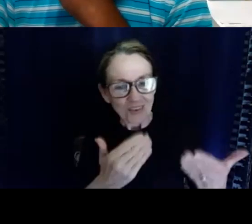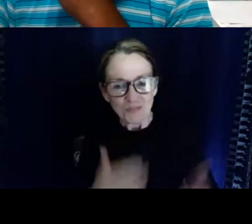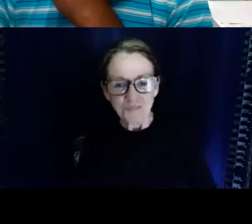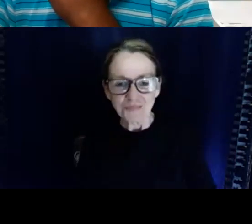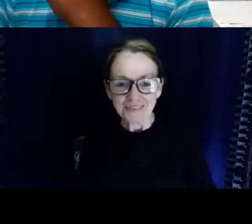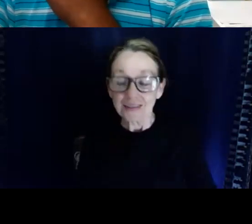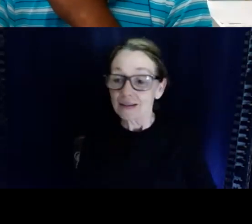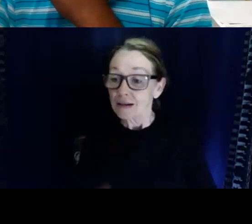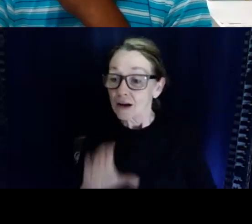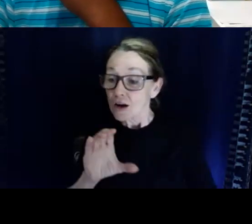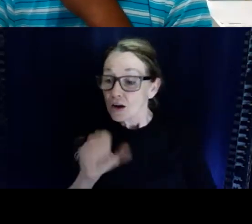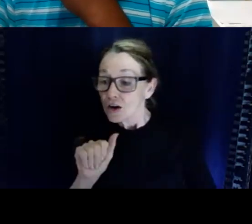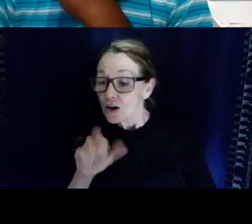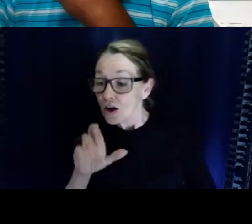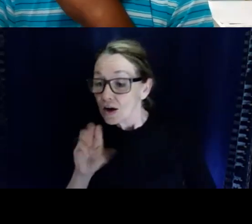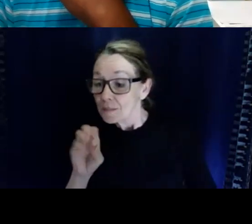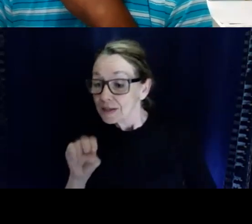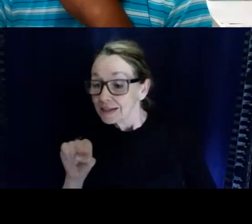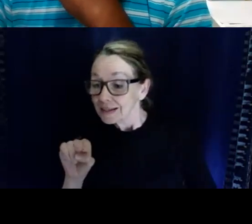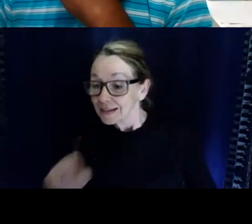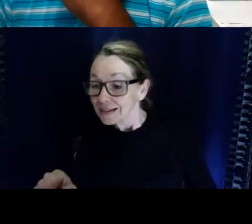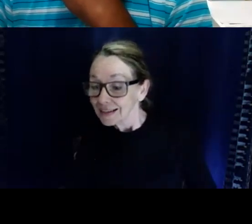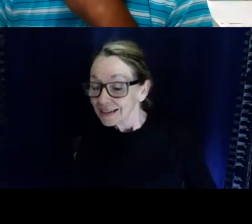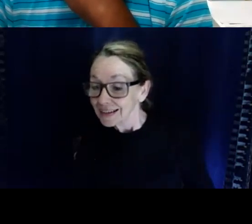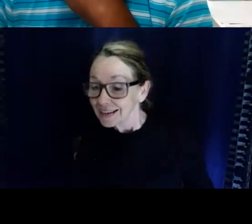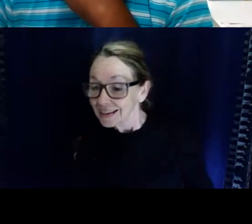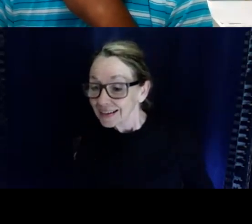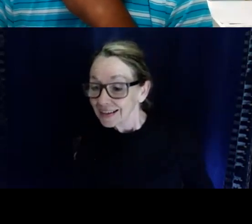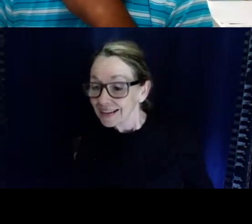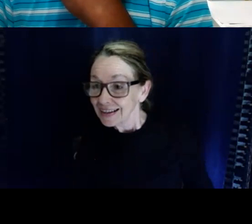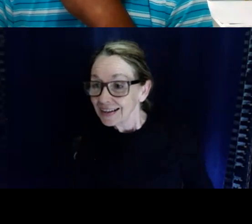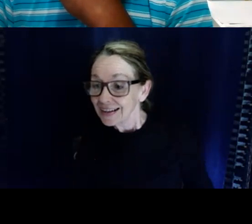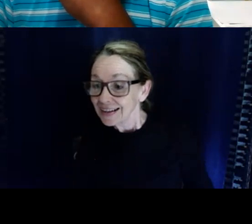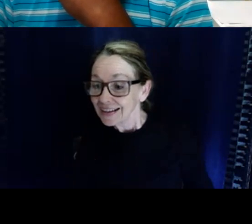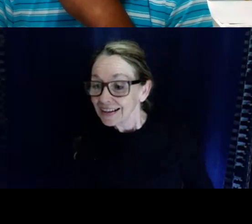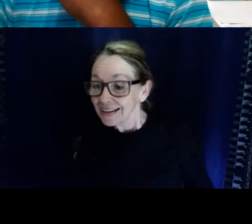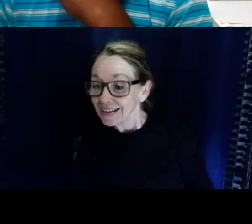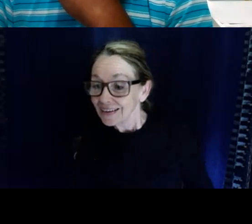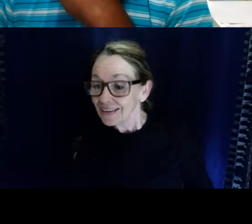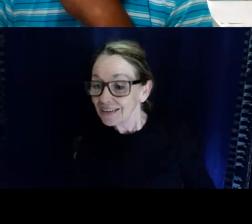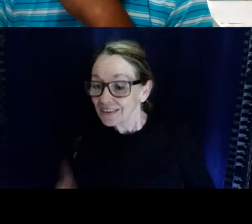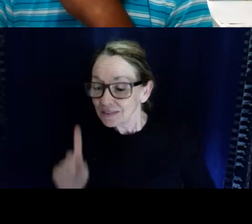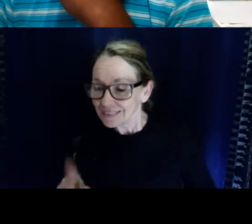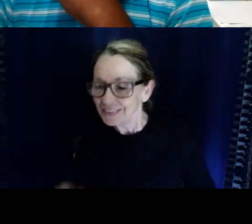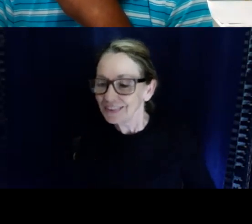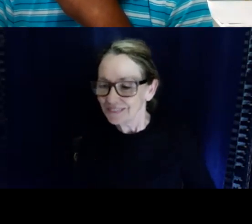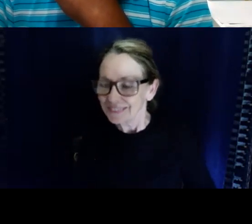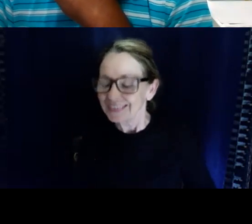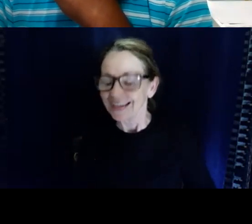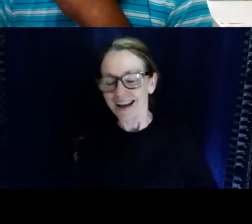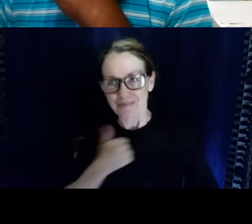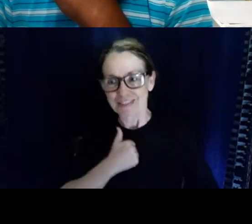I'M A CHAIRPERSON ON THE -- NOT CHAIRPERSON, I'M A COMMISSIONER ON THE RHODE ISLAND COMMISSION FOR THE DEAF AND HARD OF HEARING.